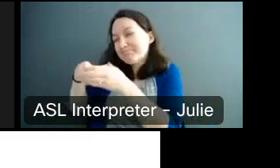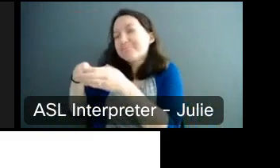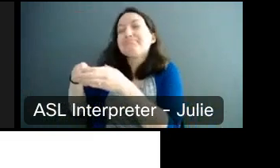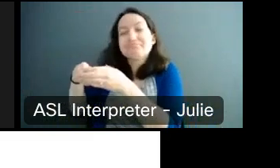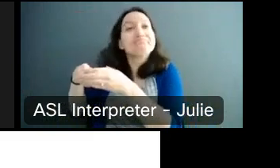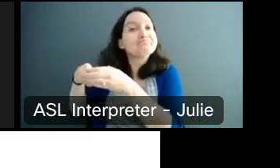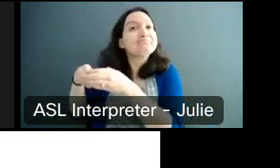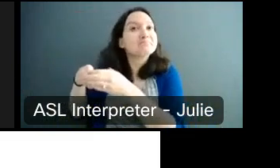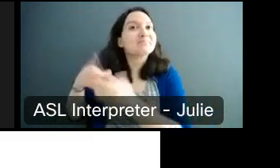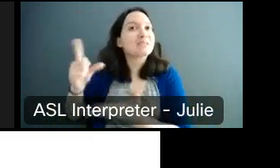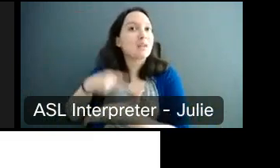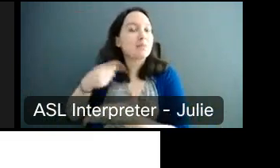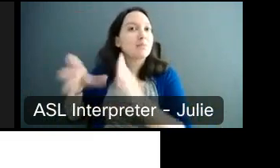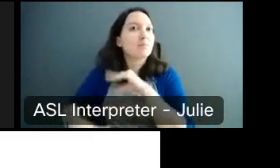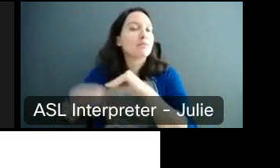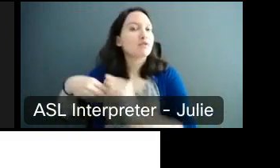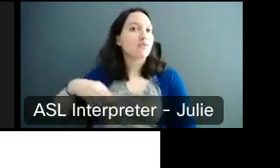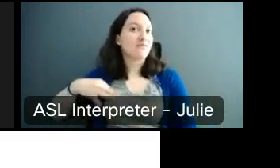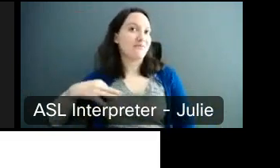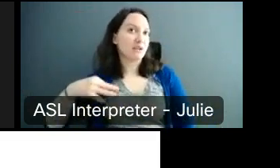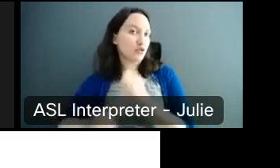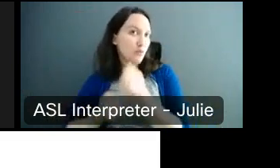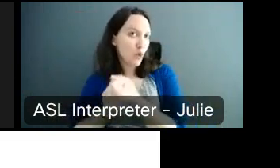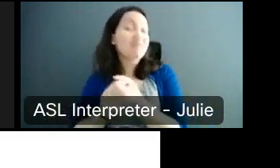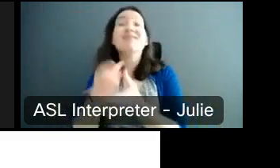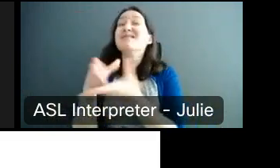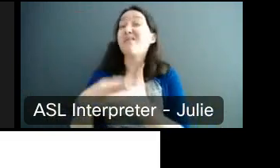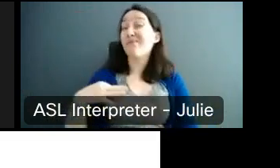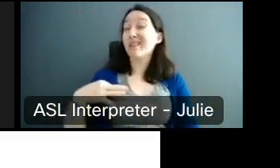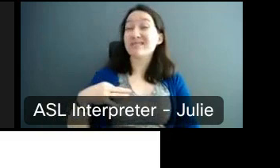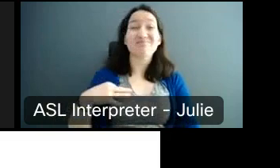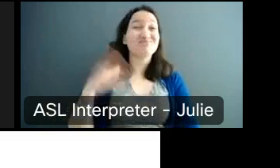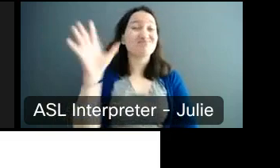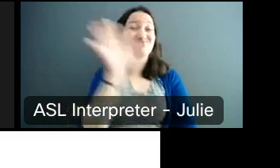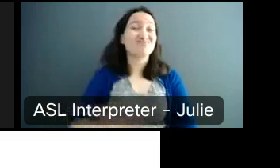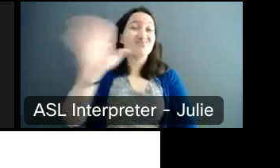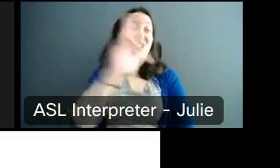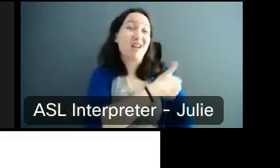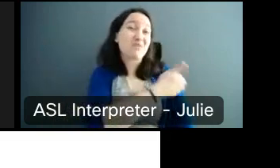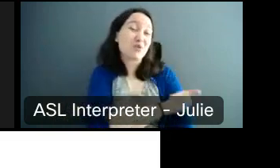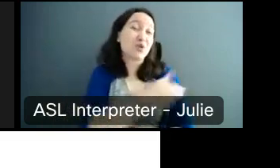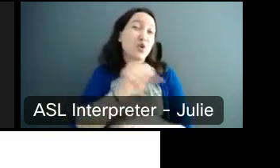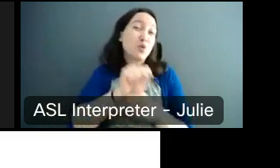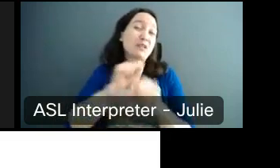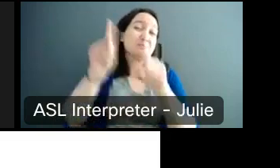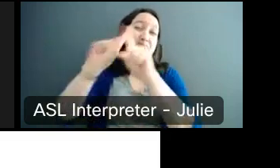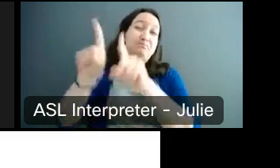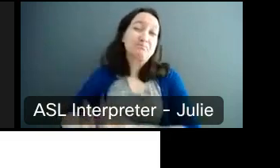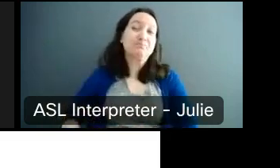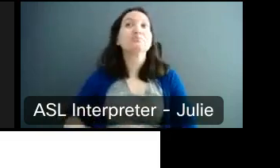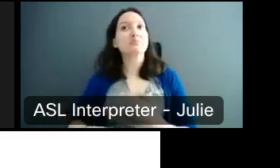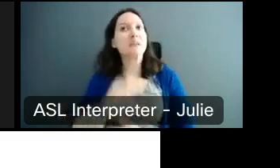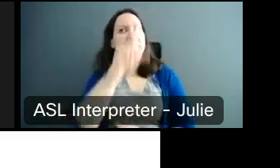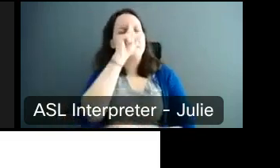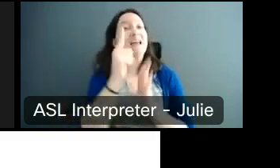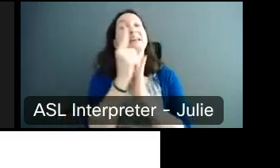They have additional volunteers who can support we have some volunteers just across our hospitals working in, in different things. I mean, I think from a legal perspective.